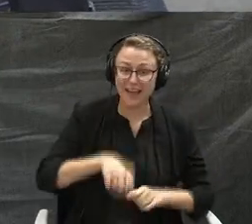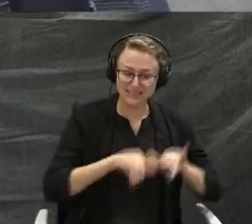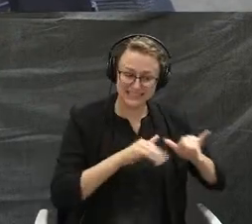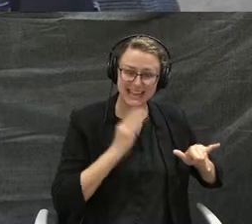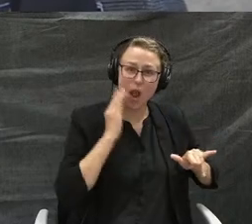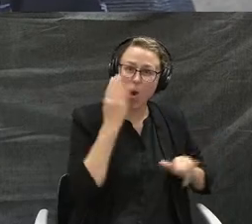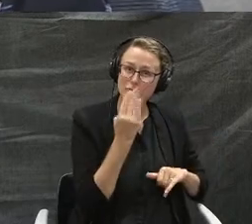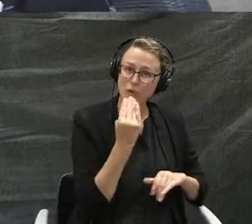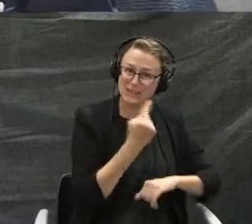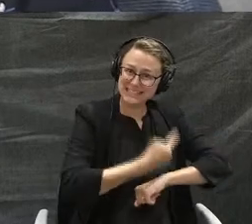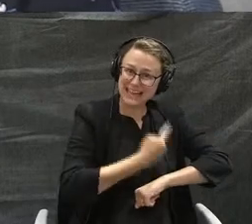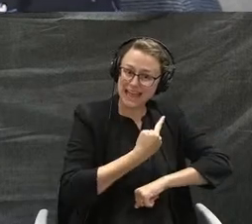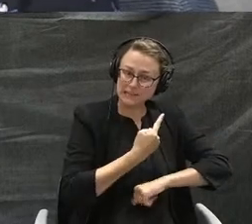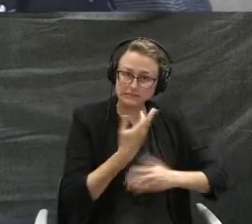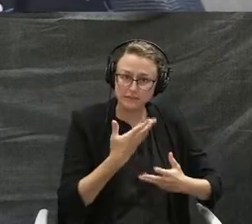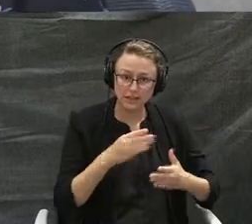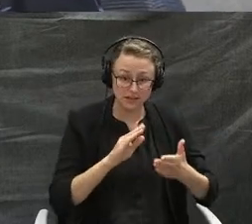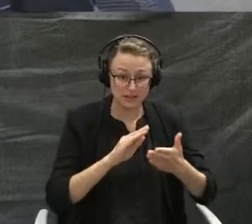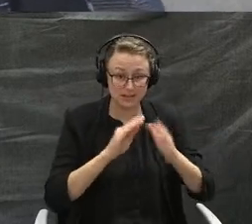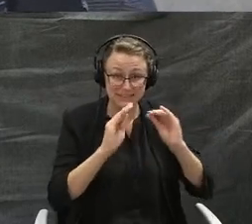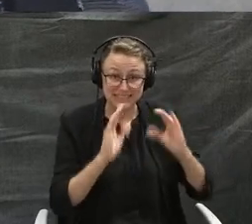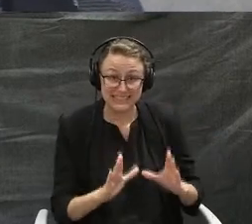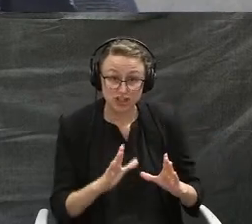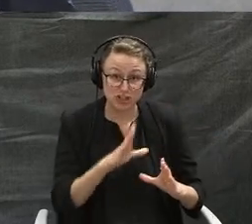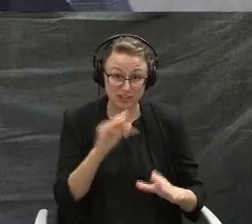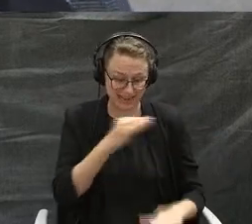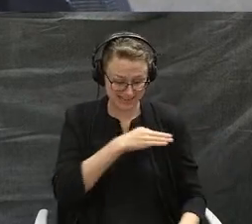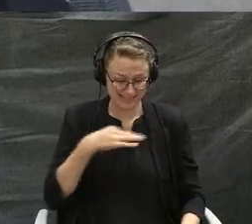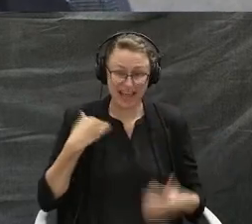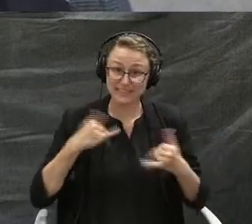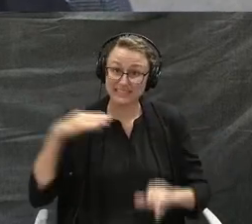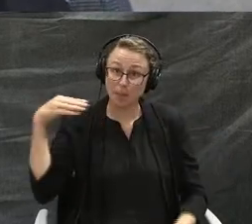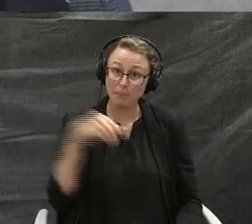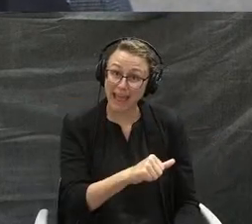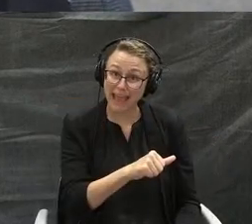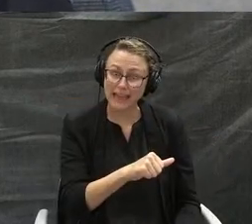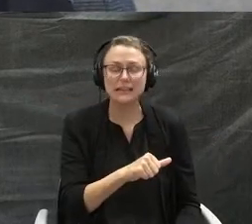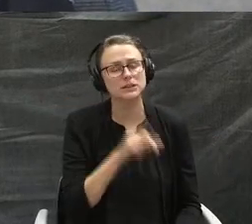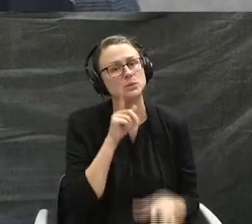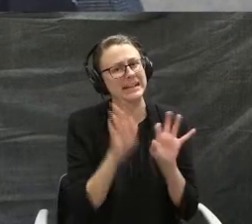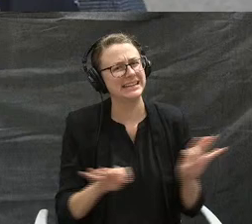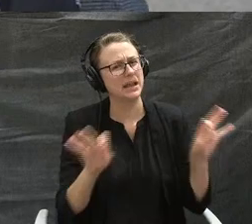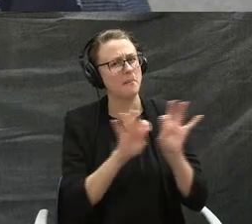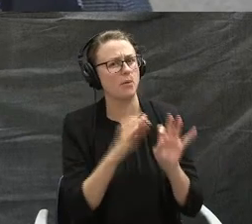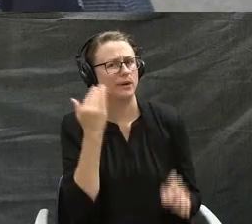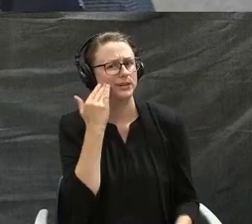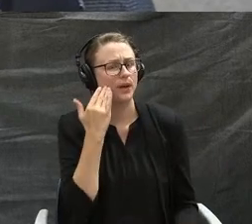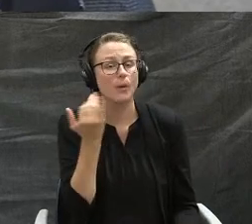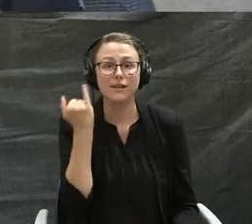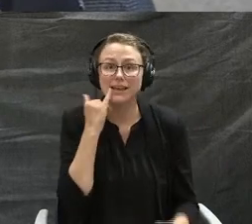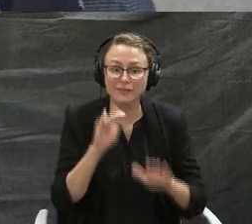staffers get paid if at home. I feel that is very important. If a child is sent home for